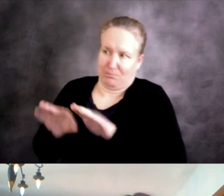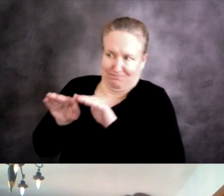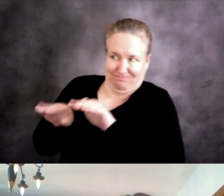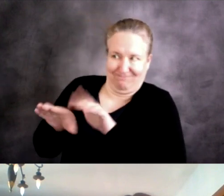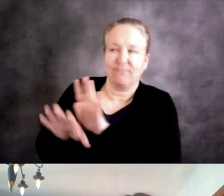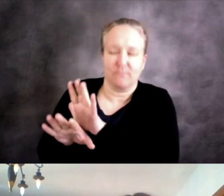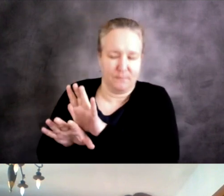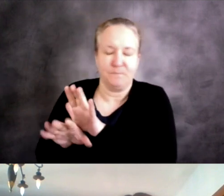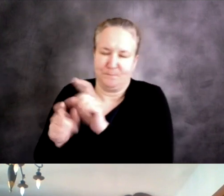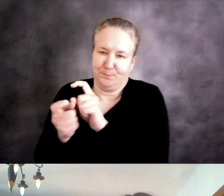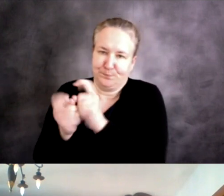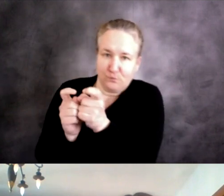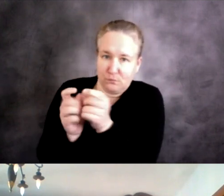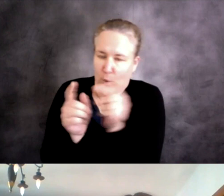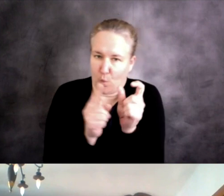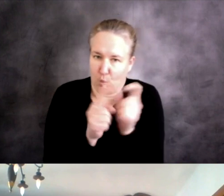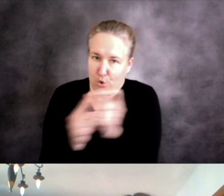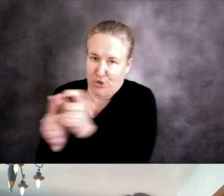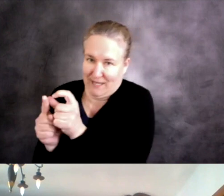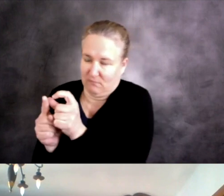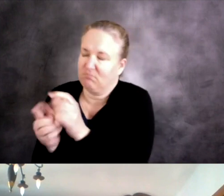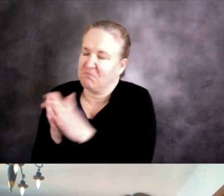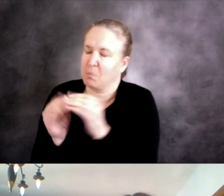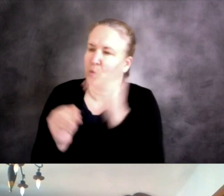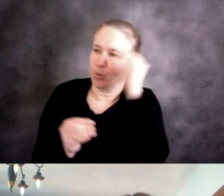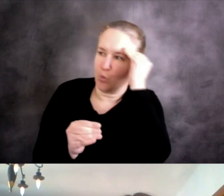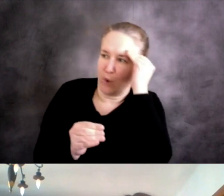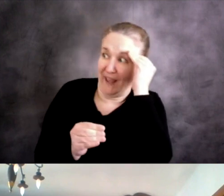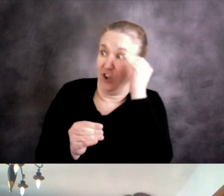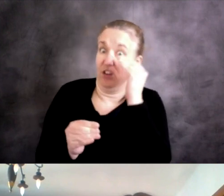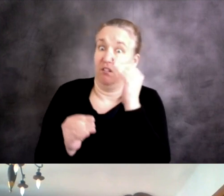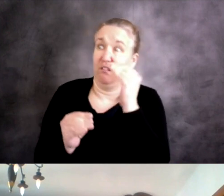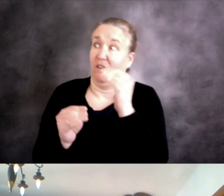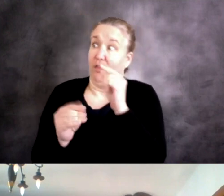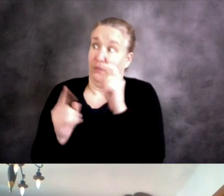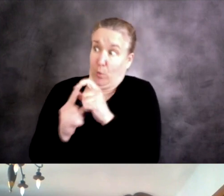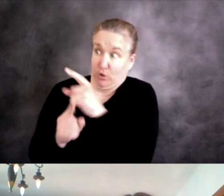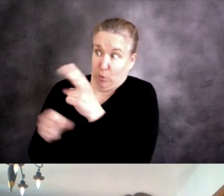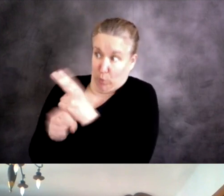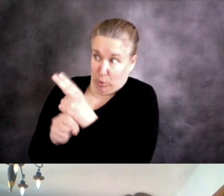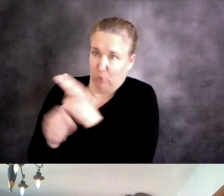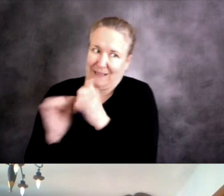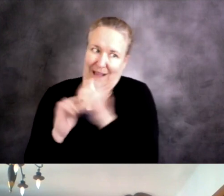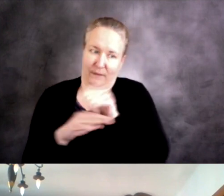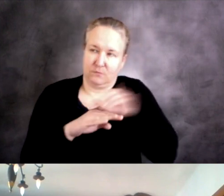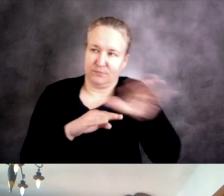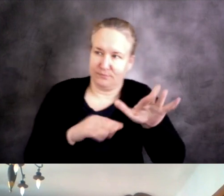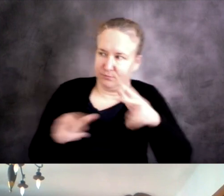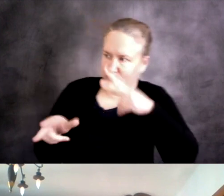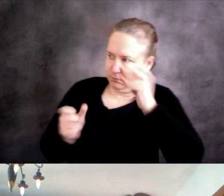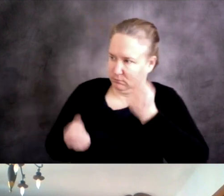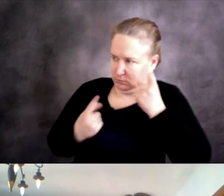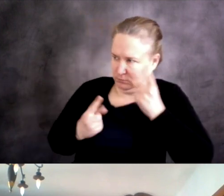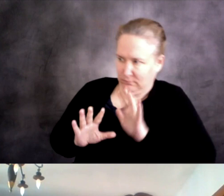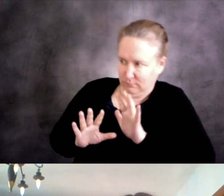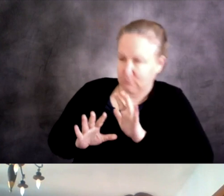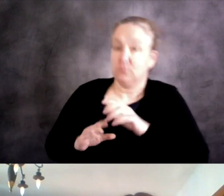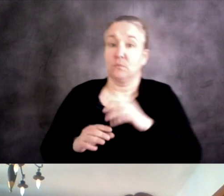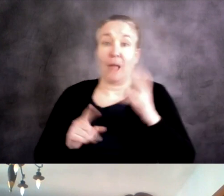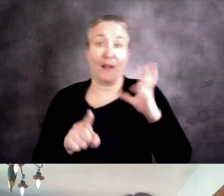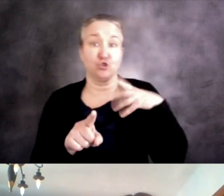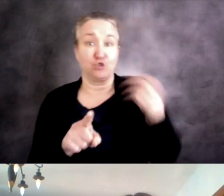more aware of how the words they're using really matter and Tawny, that app sounds amazing